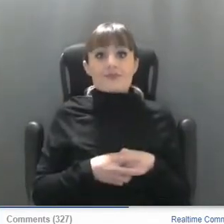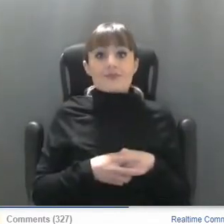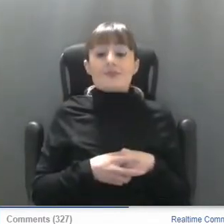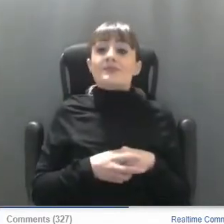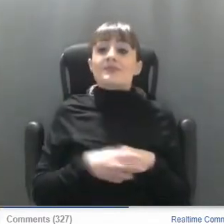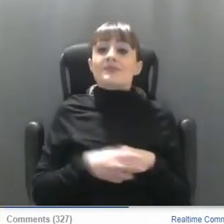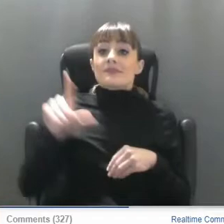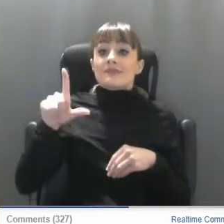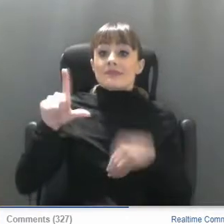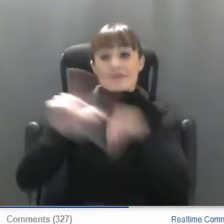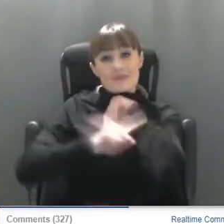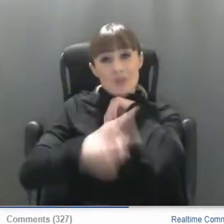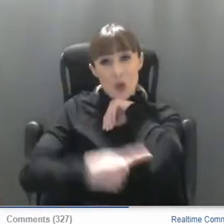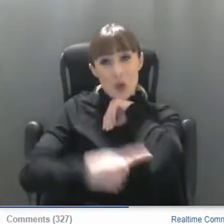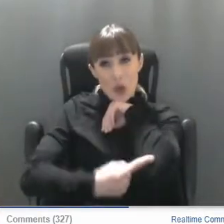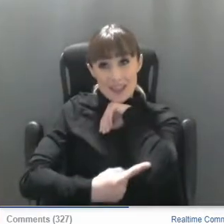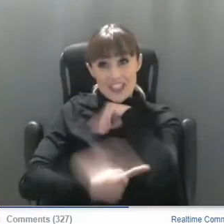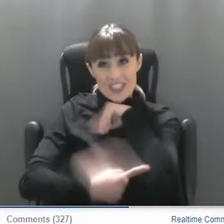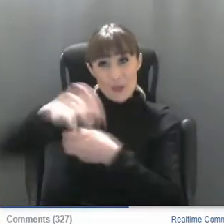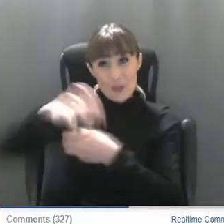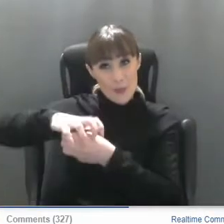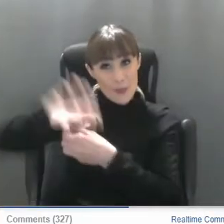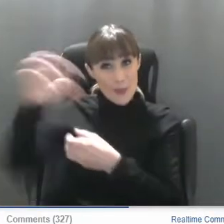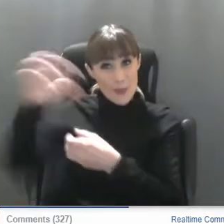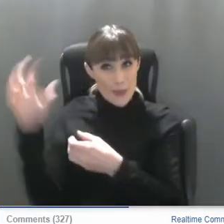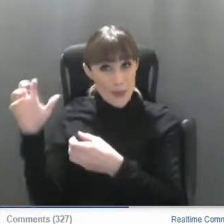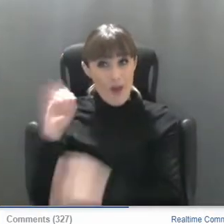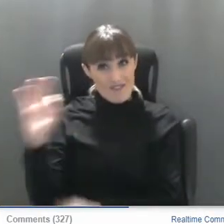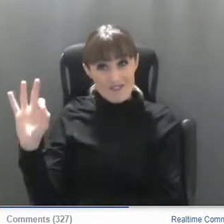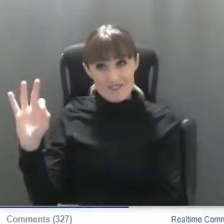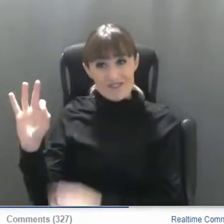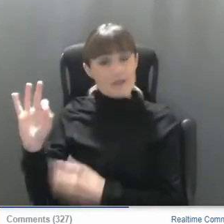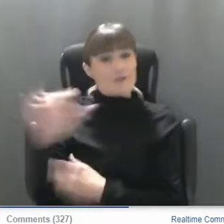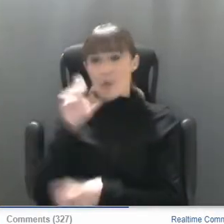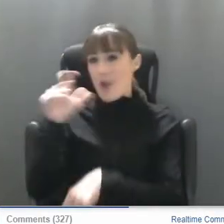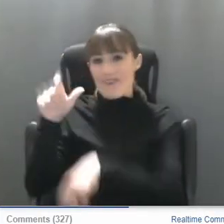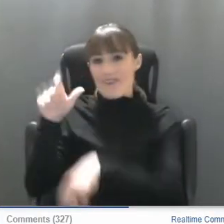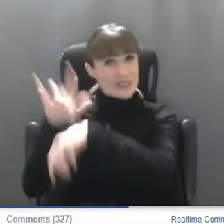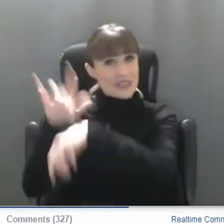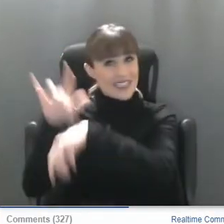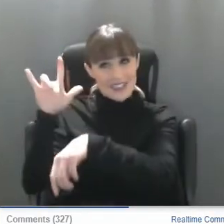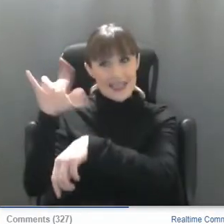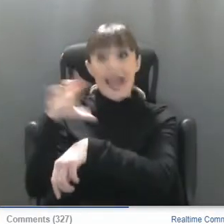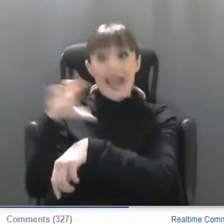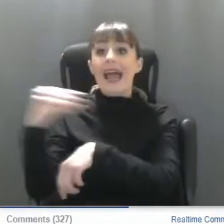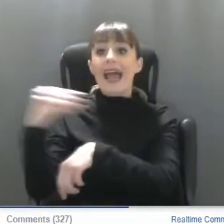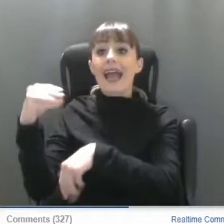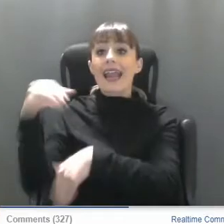don't have to touch them. And here's our entry times: 11:30. So, for members online,